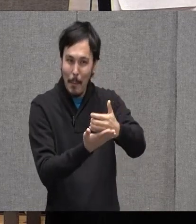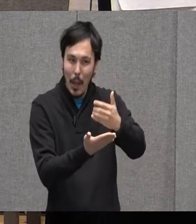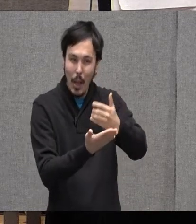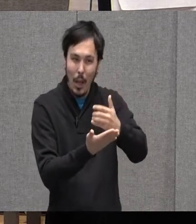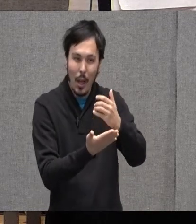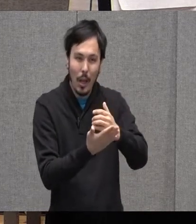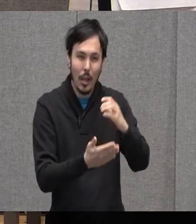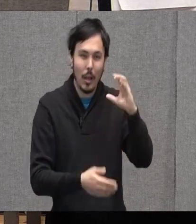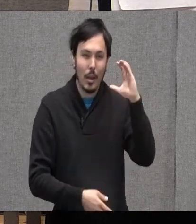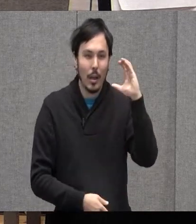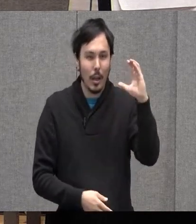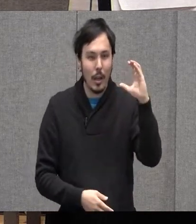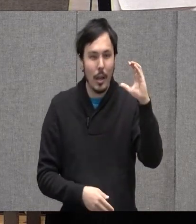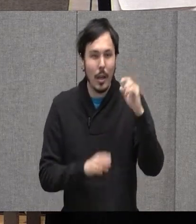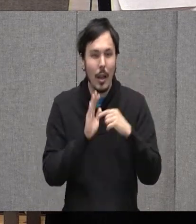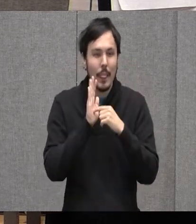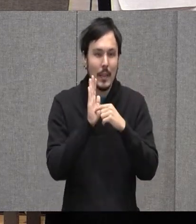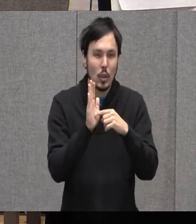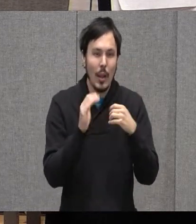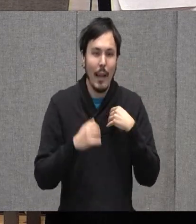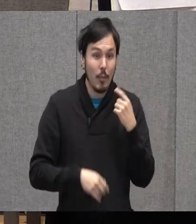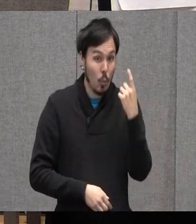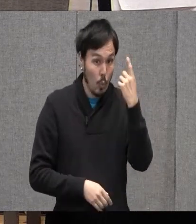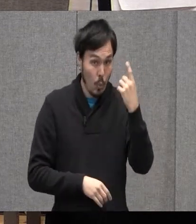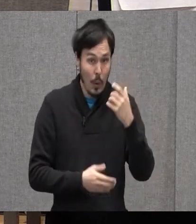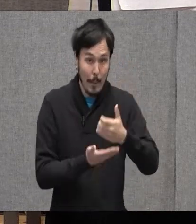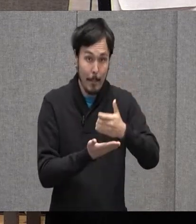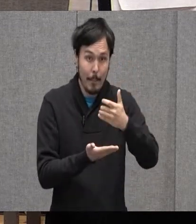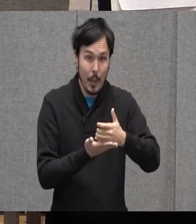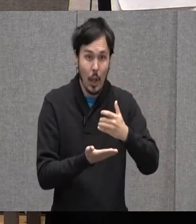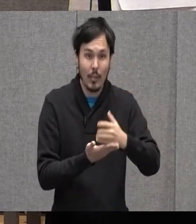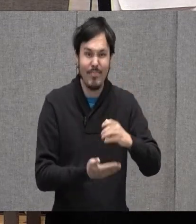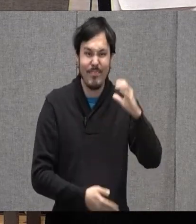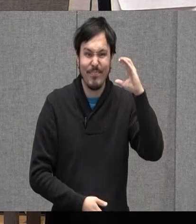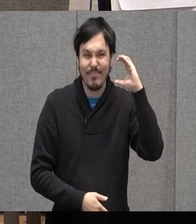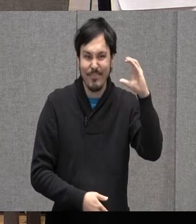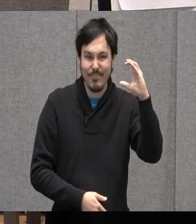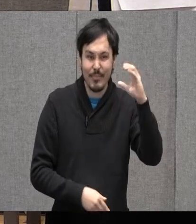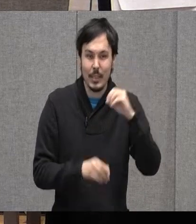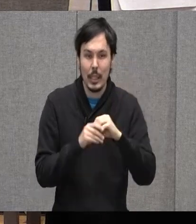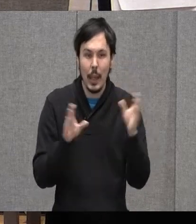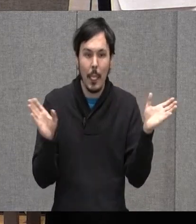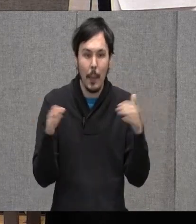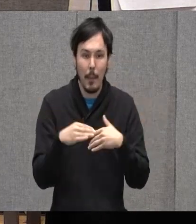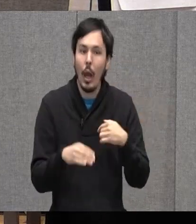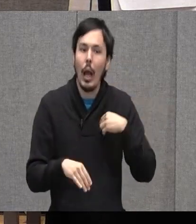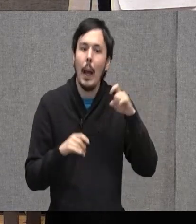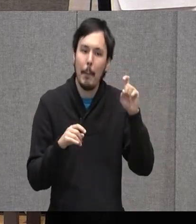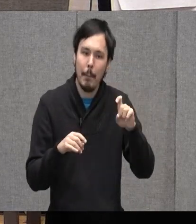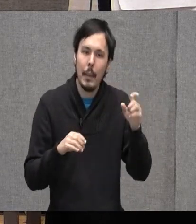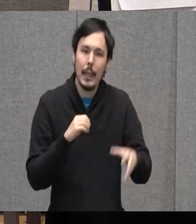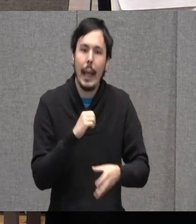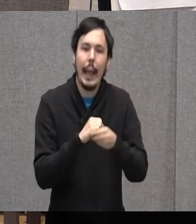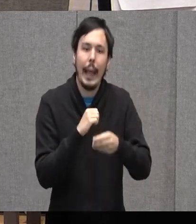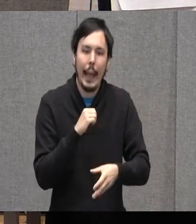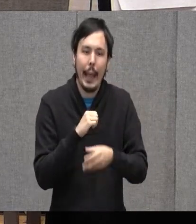They're showing us that there's pot in here, somewhere in here, and I've gotta put in more pots in here.